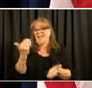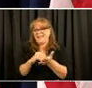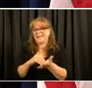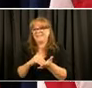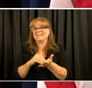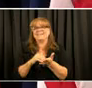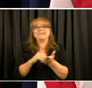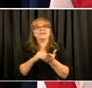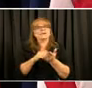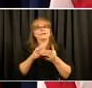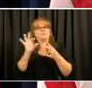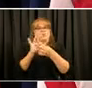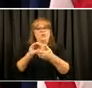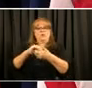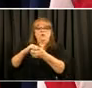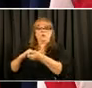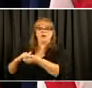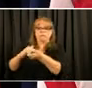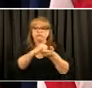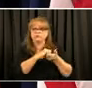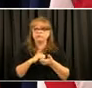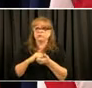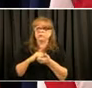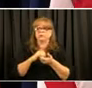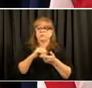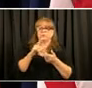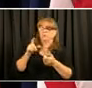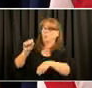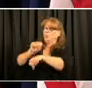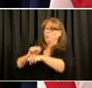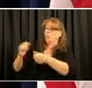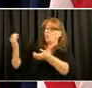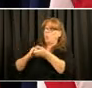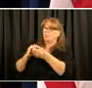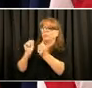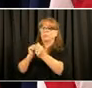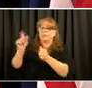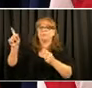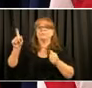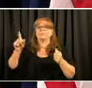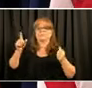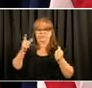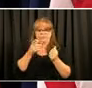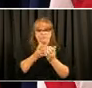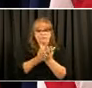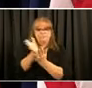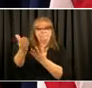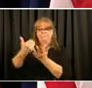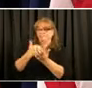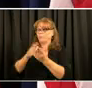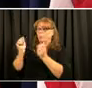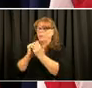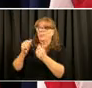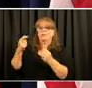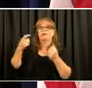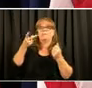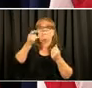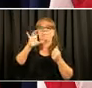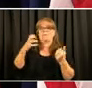for a while that really increases transparency and clarity and predictability it's a dial that gives